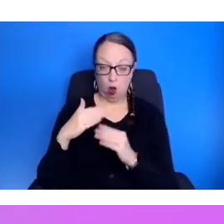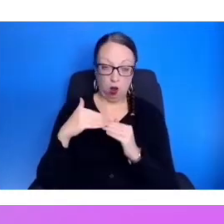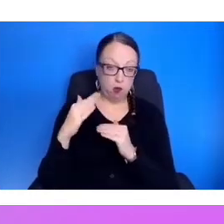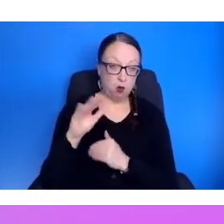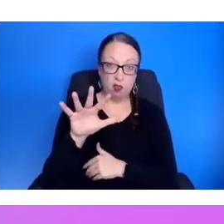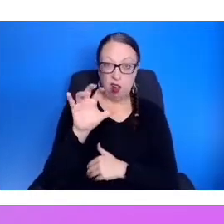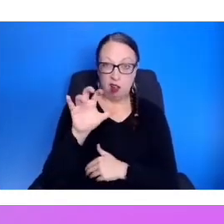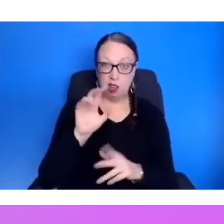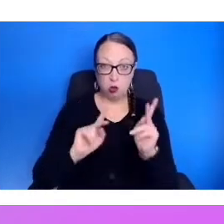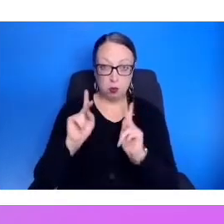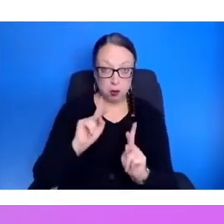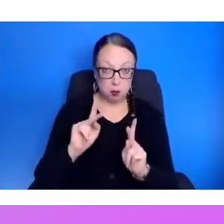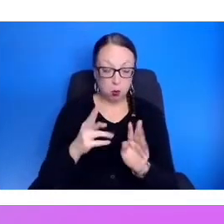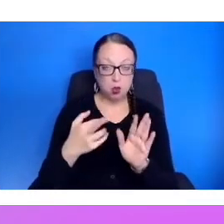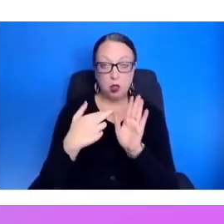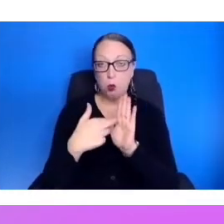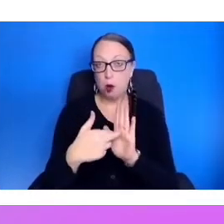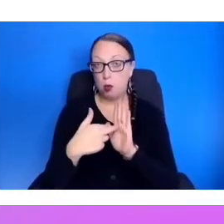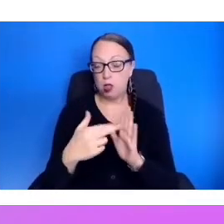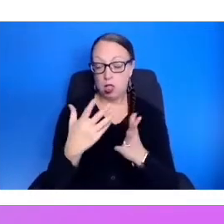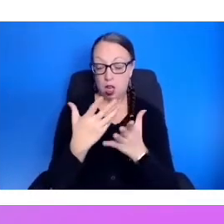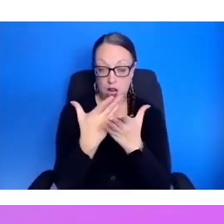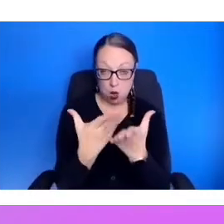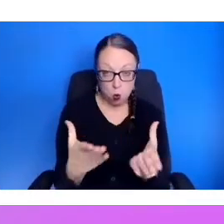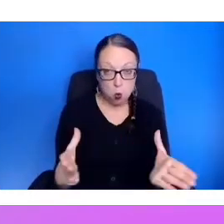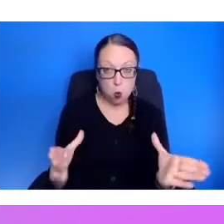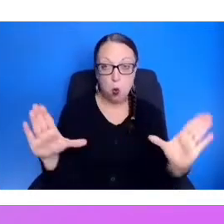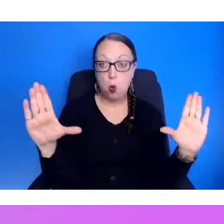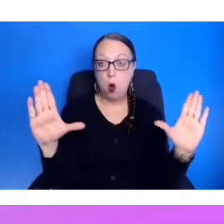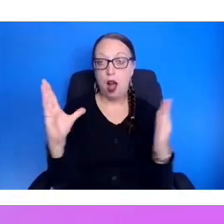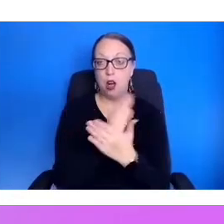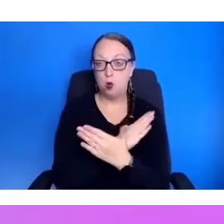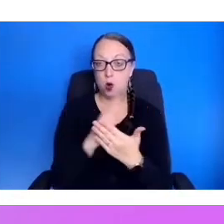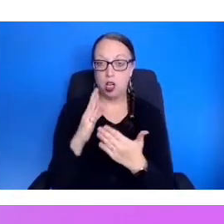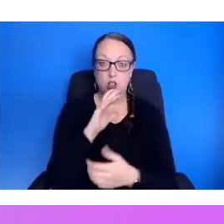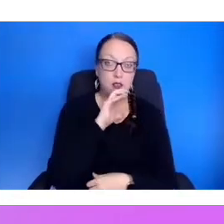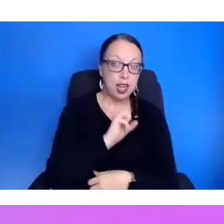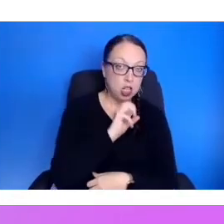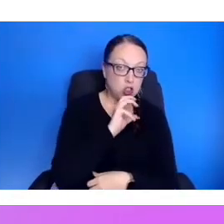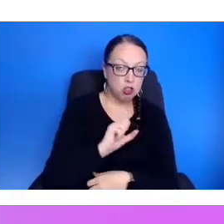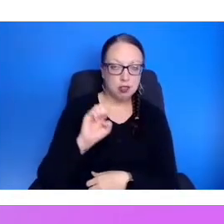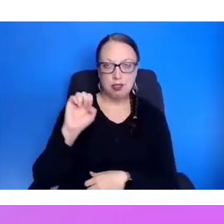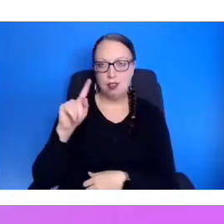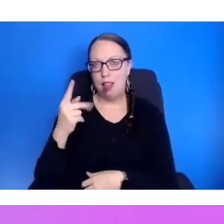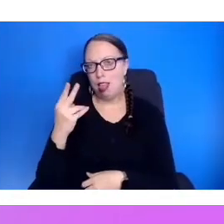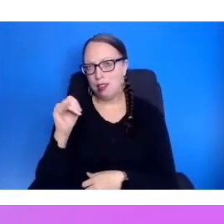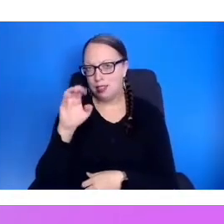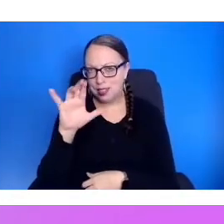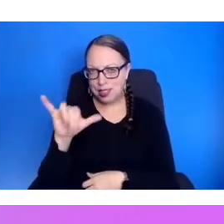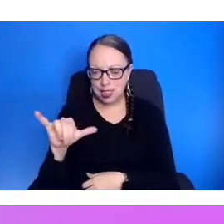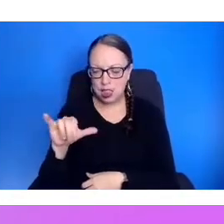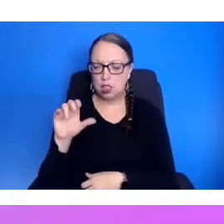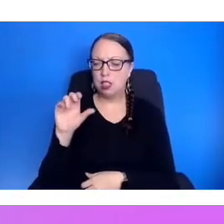that represent a really wide range of ages, ethnicities, socioeconomic conditions.